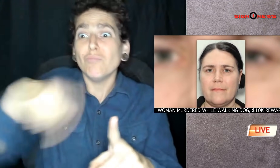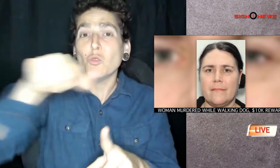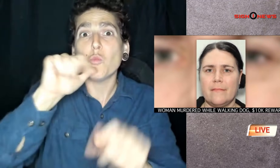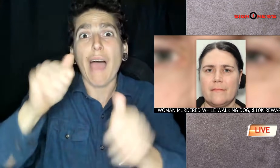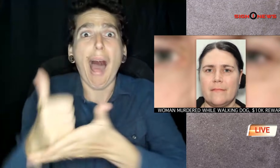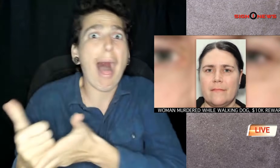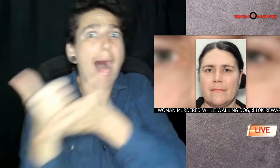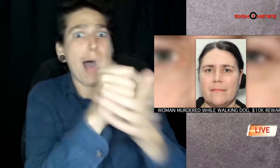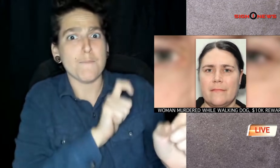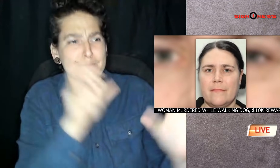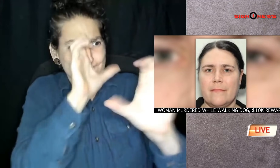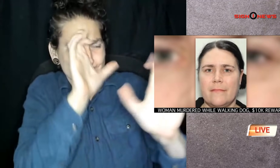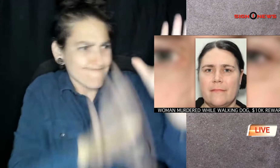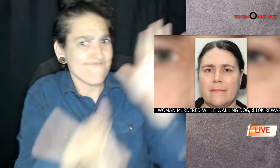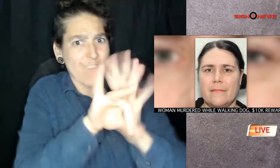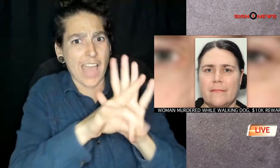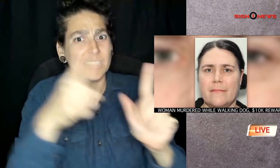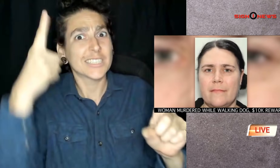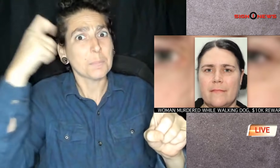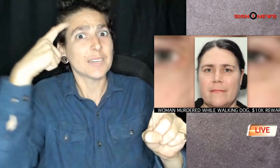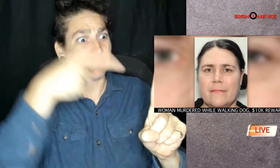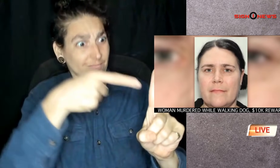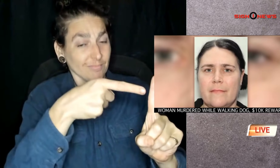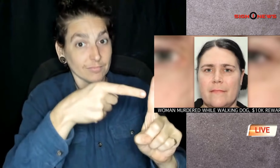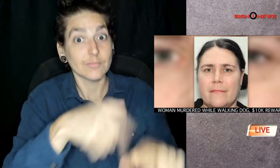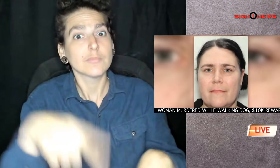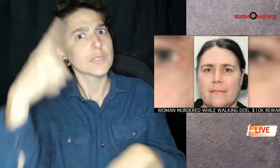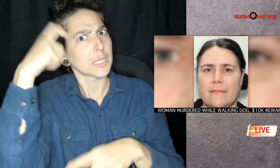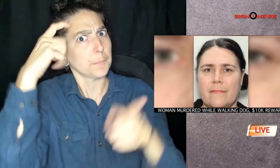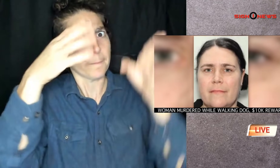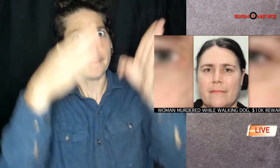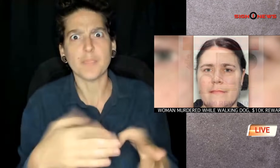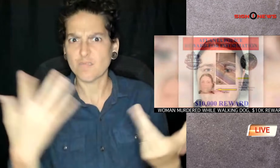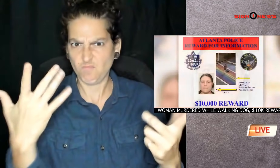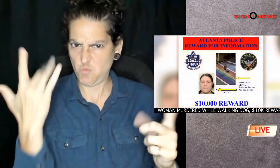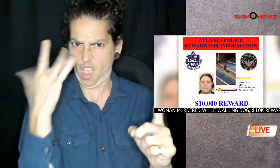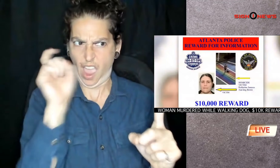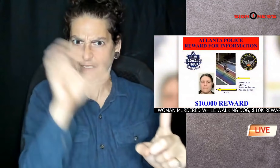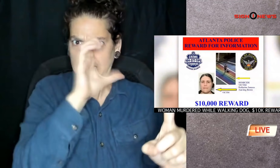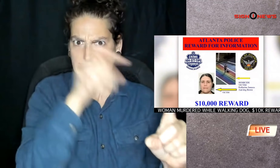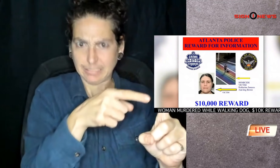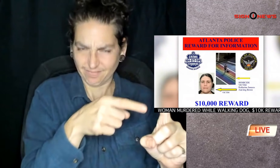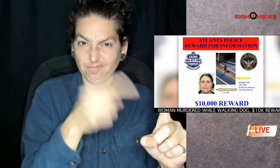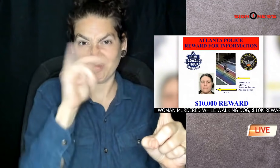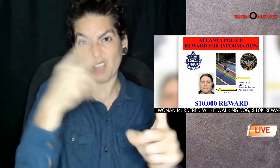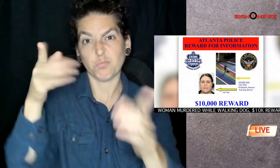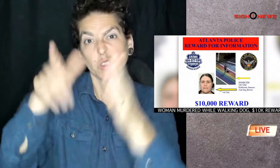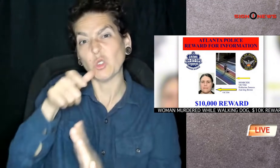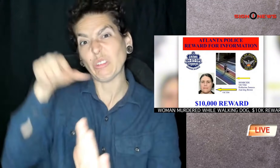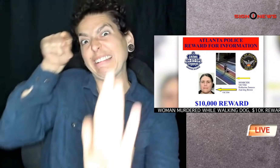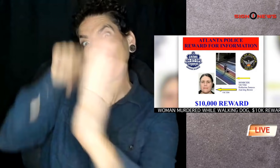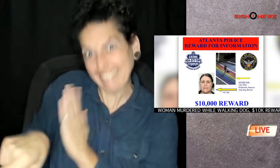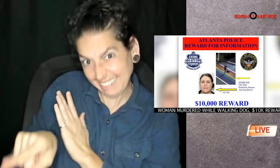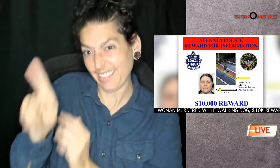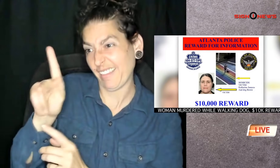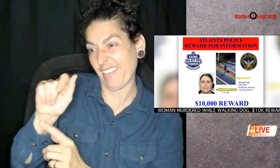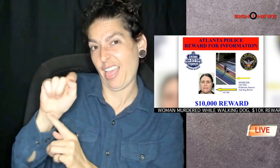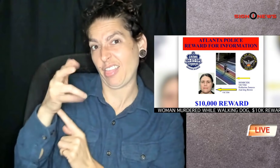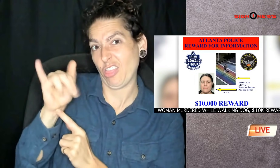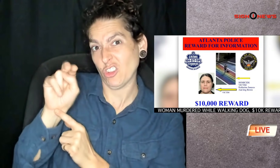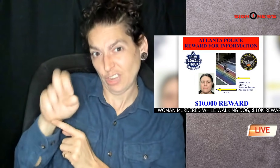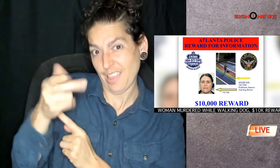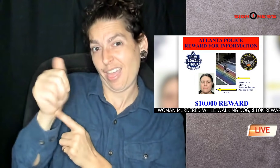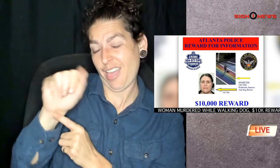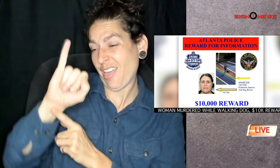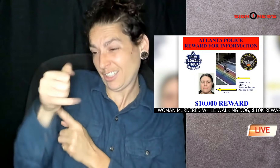to anyone who can lead them to the suspect or suspects who killed 40-year-old Katherine